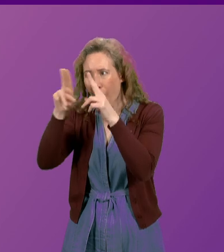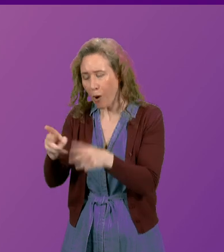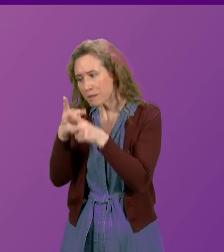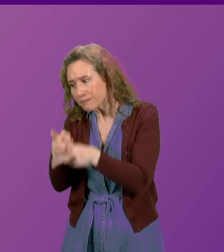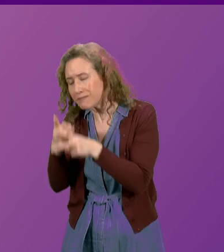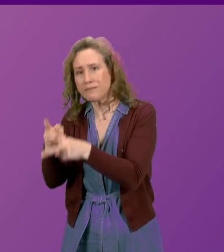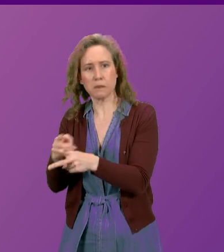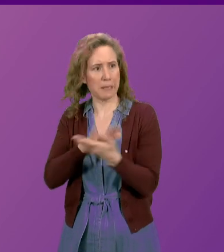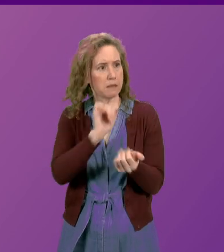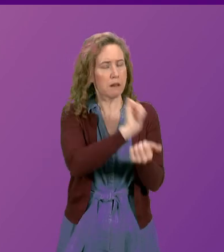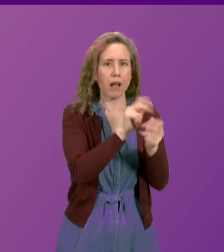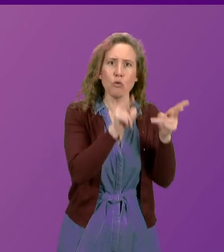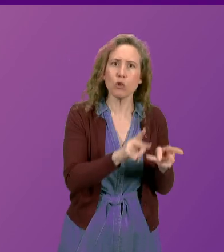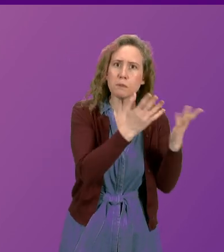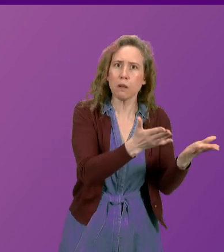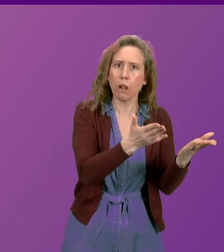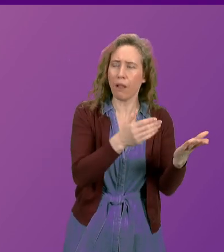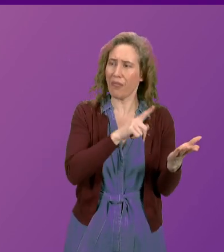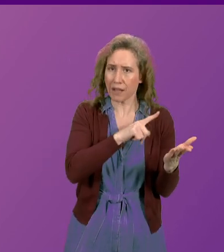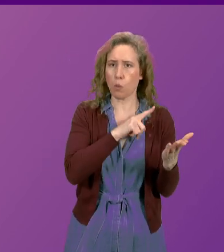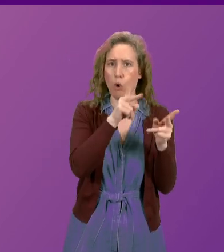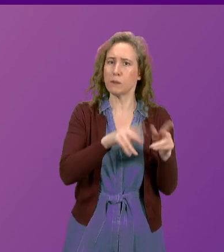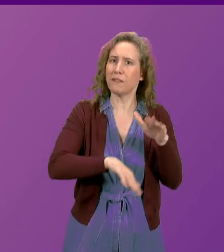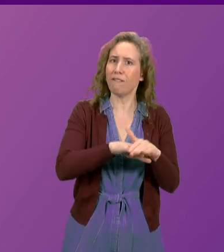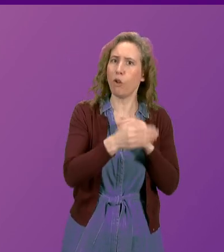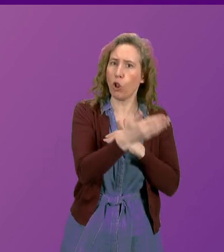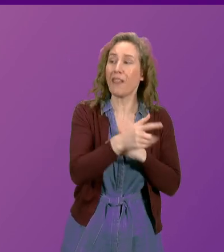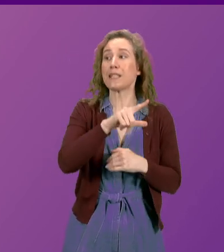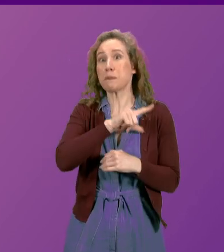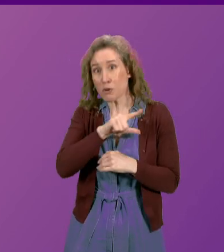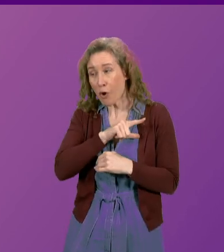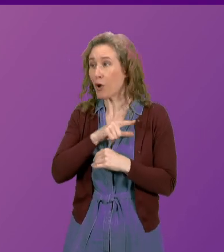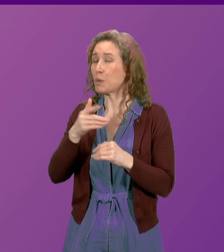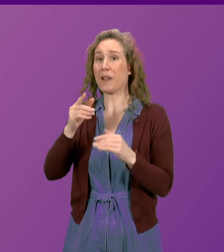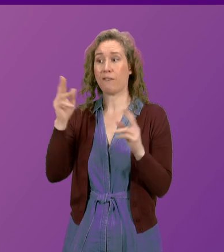care that is required. That is a consequence of the loss of population because of the loss of